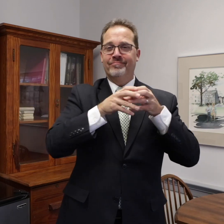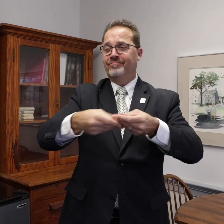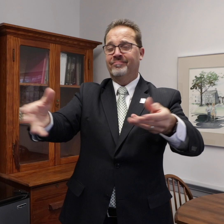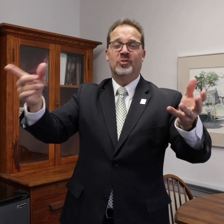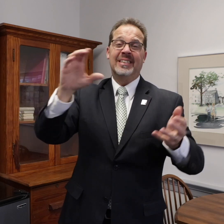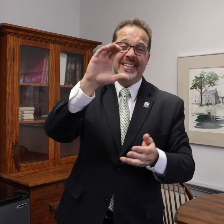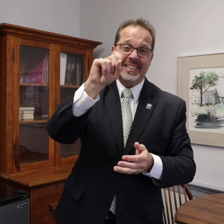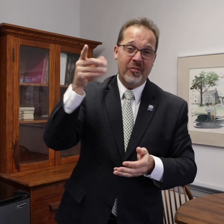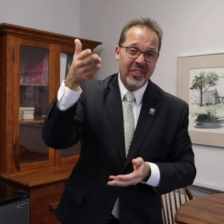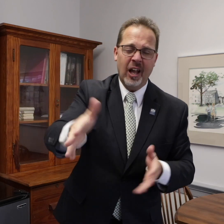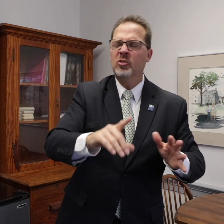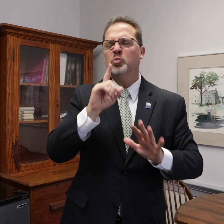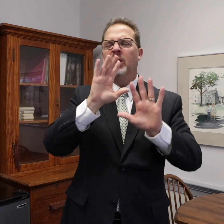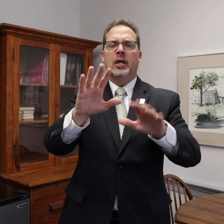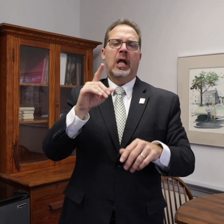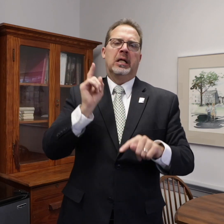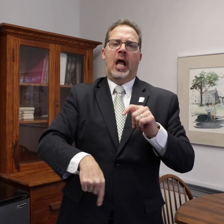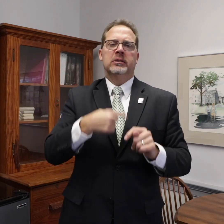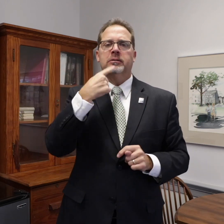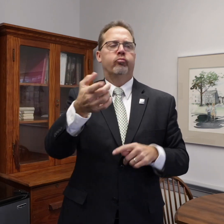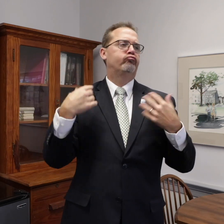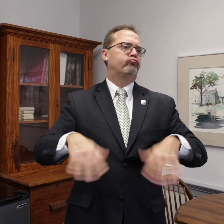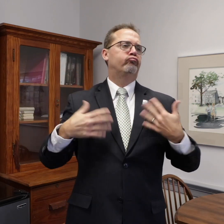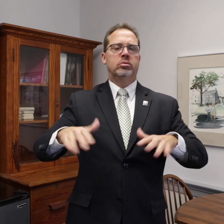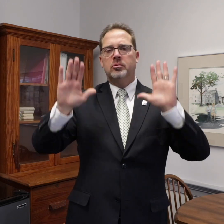out the iPads to excited students around the room. It was an experience that truly